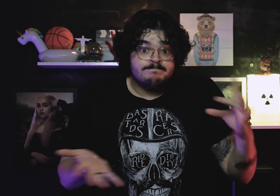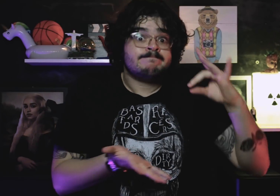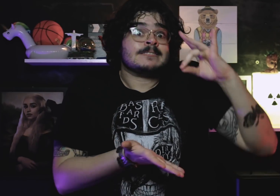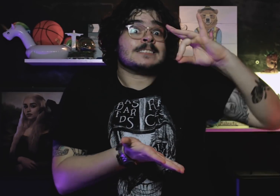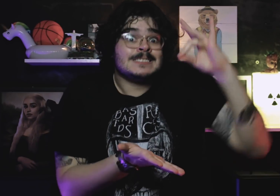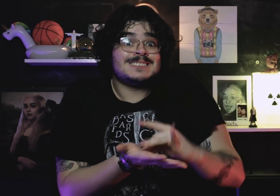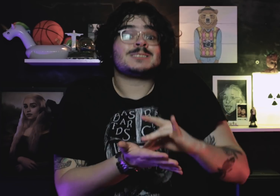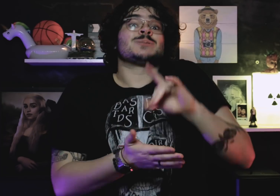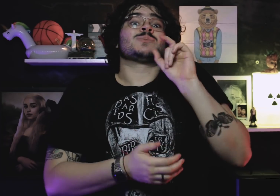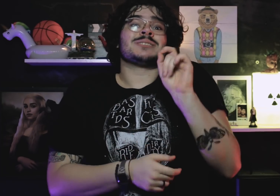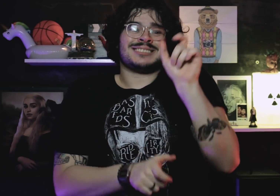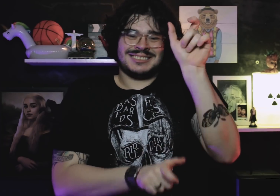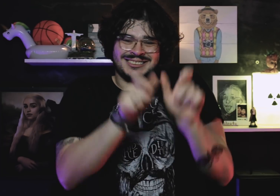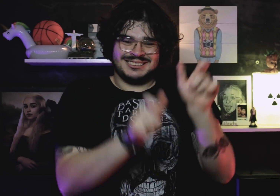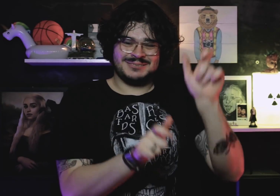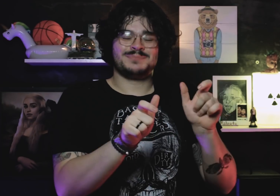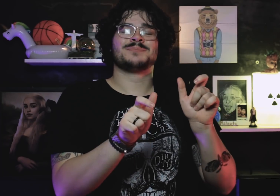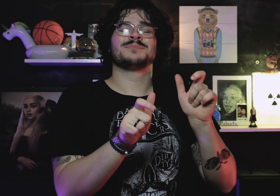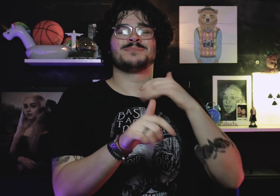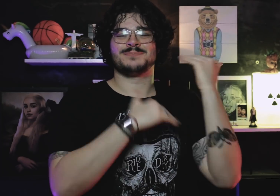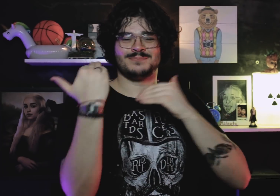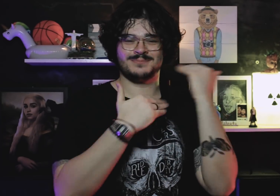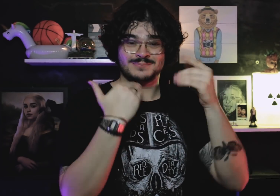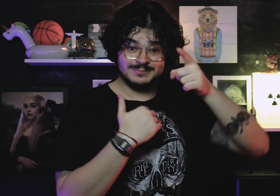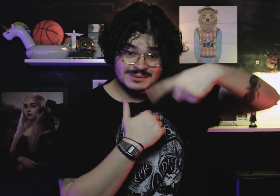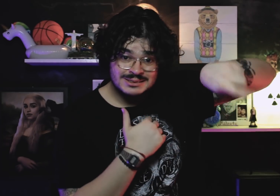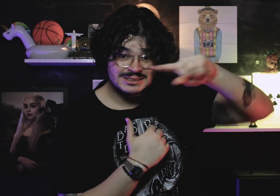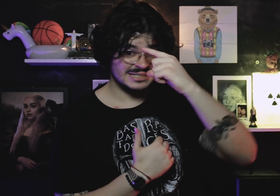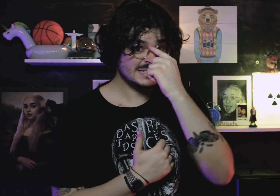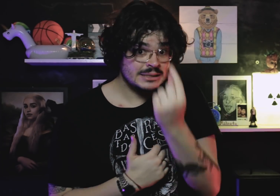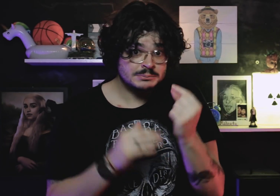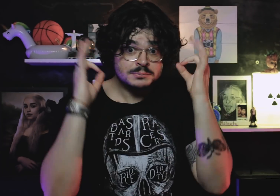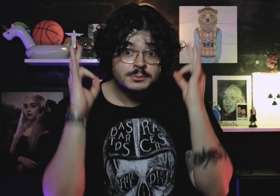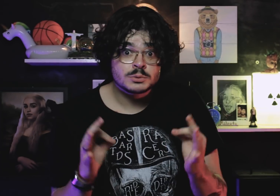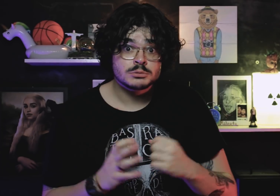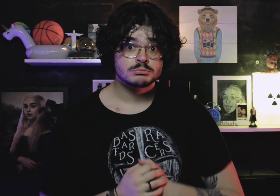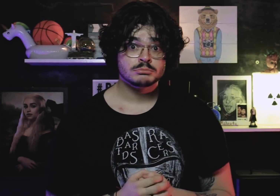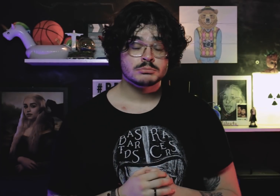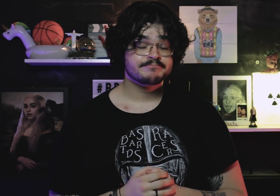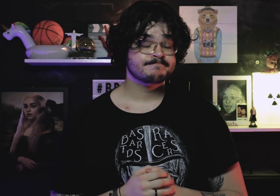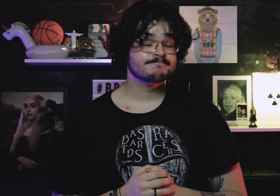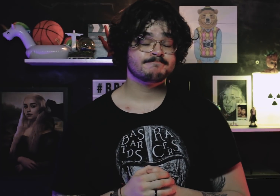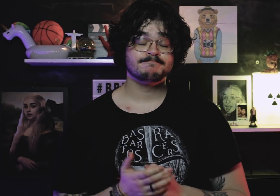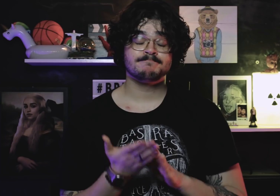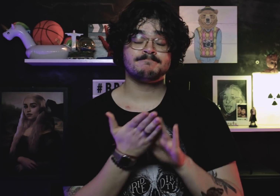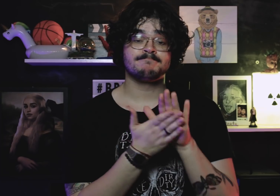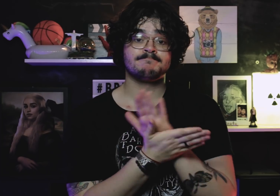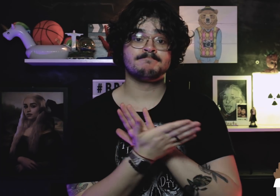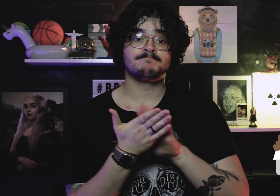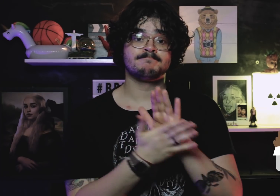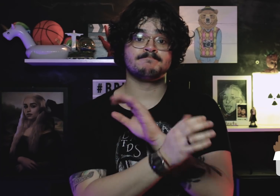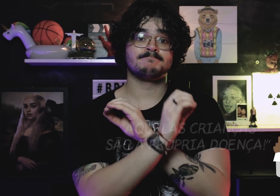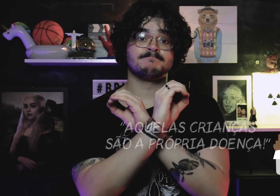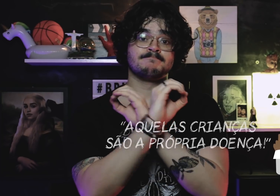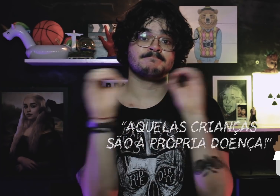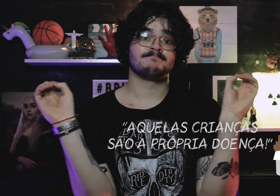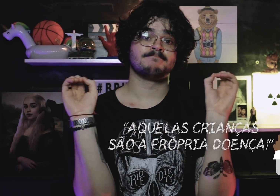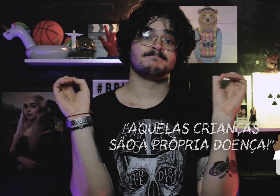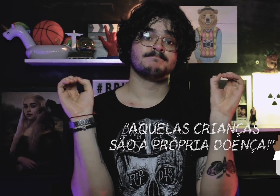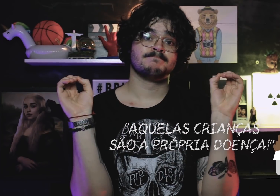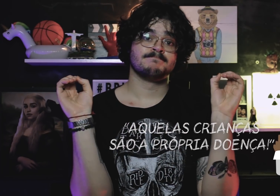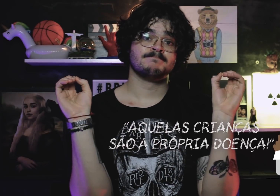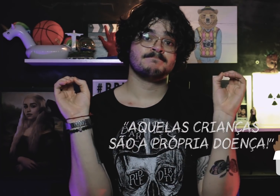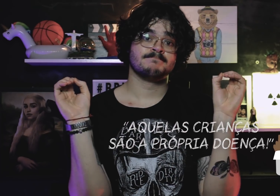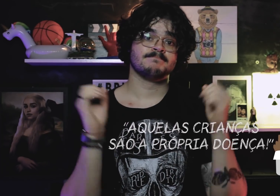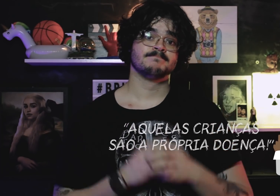In fact, none of these Salem victims were witches.